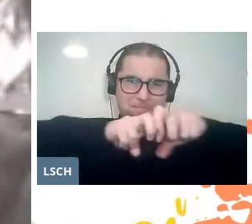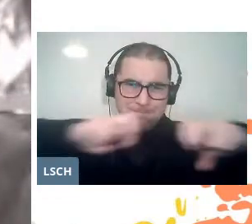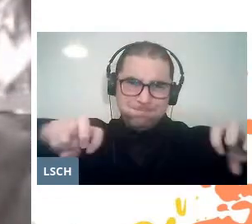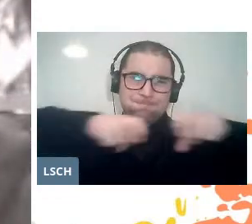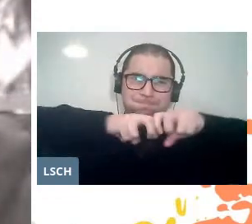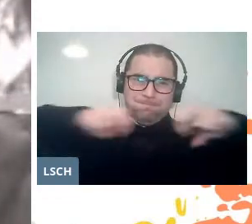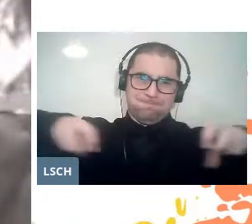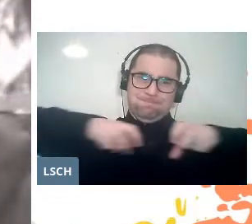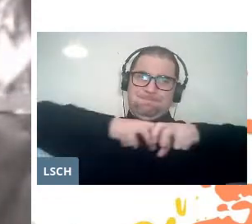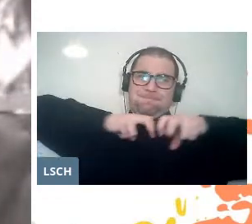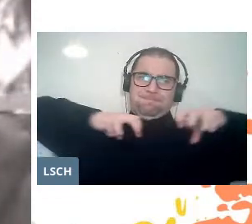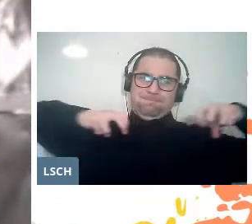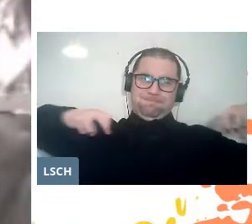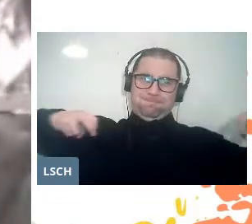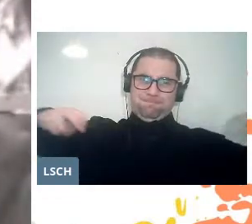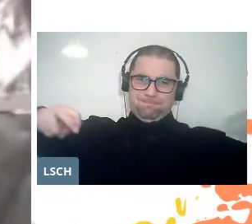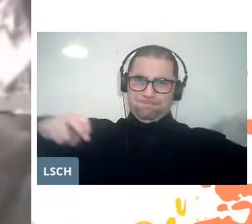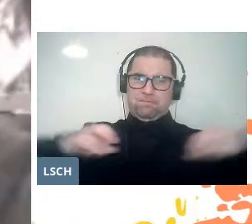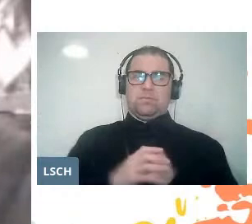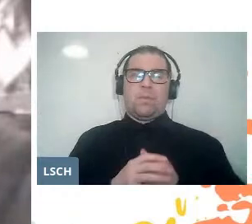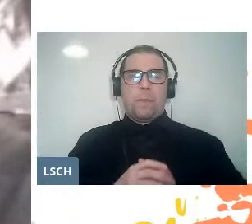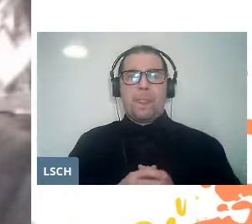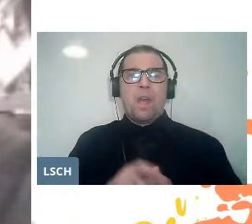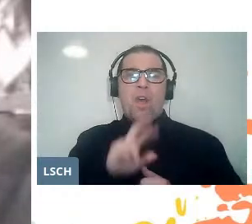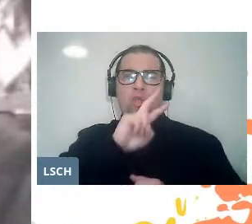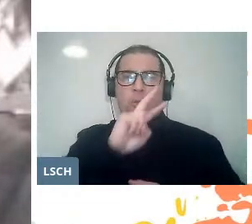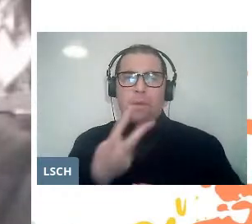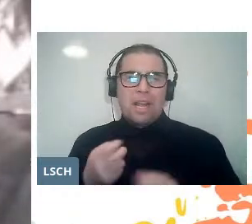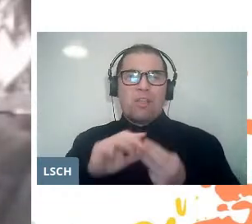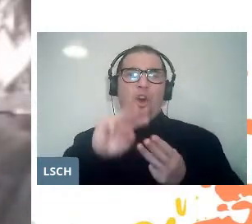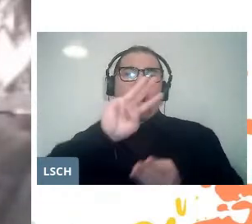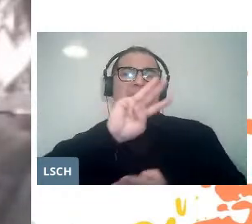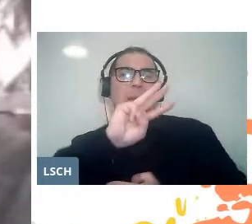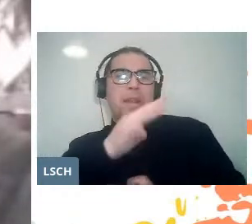Generally doubling or tripling the wind instruments,